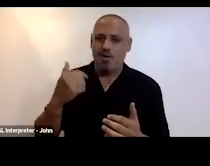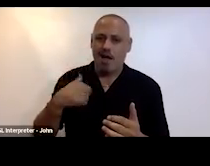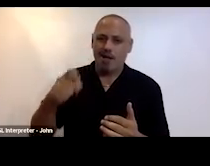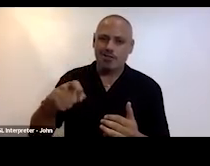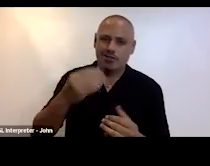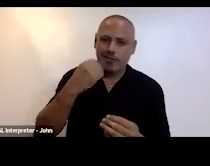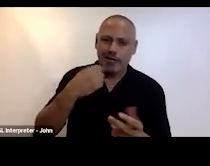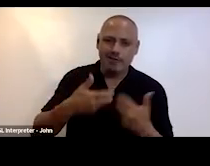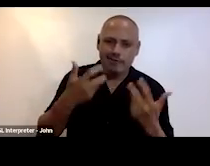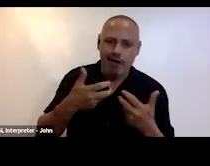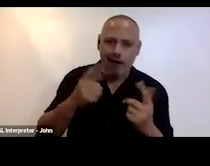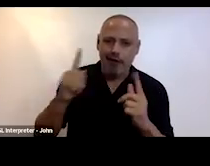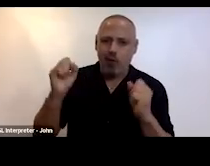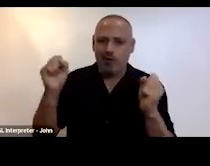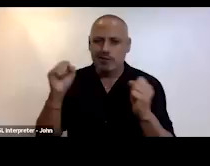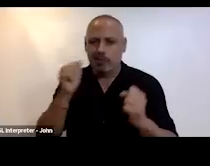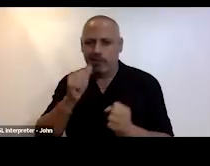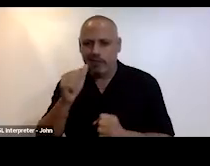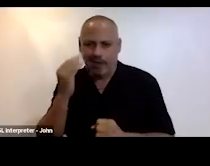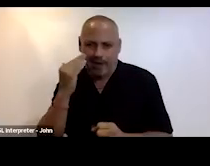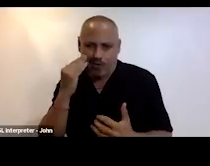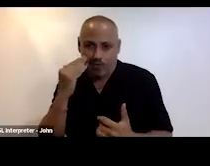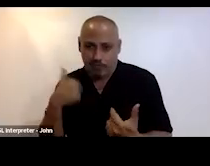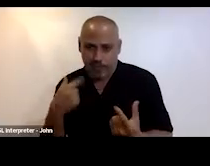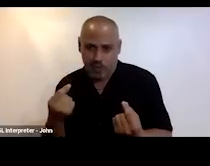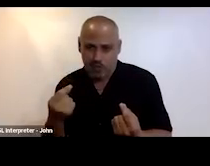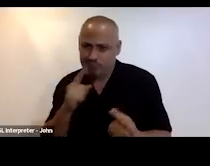and going to the gym every day. Am I doing it? Absolutely not.